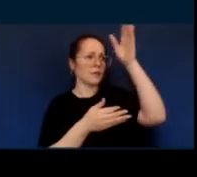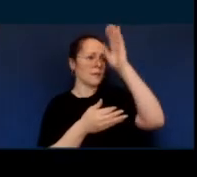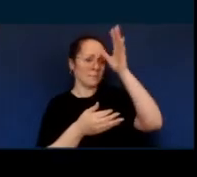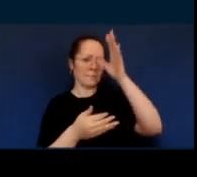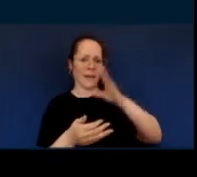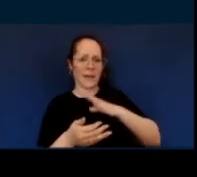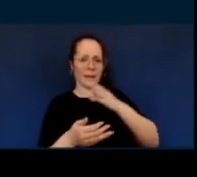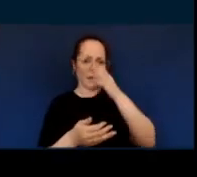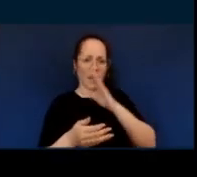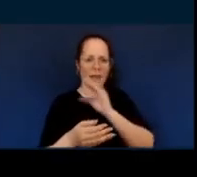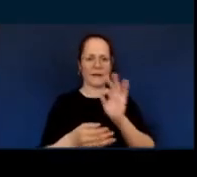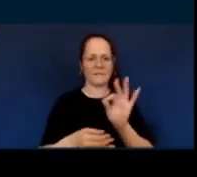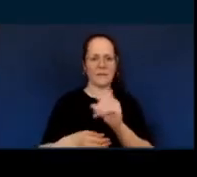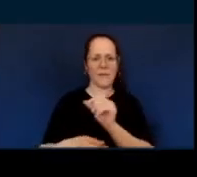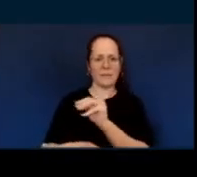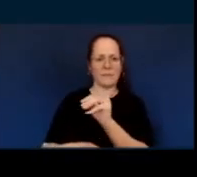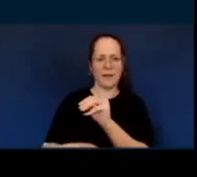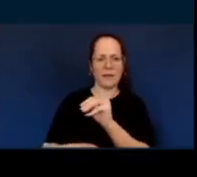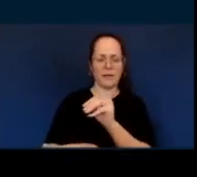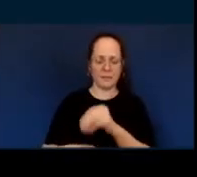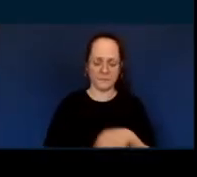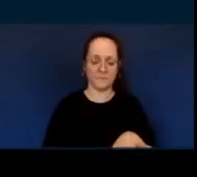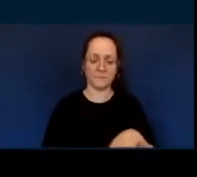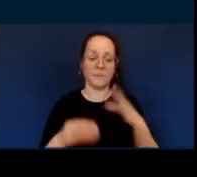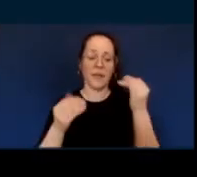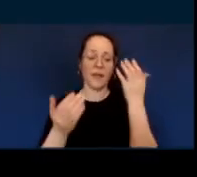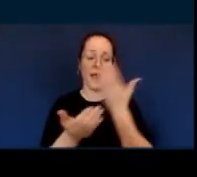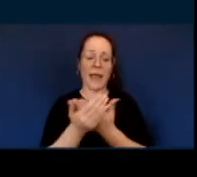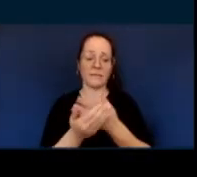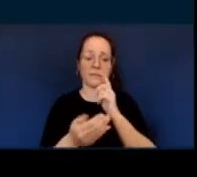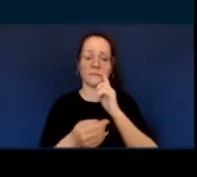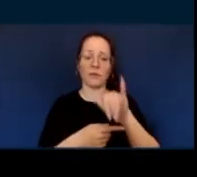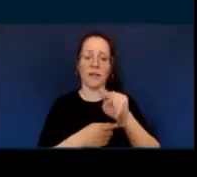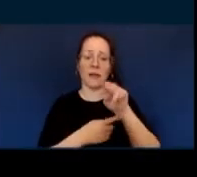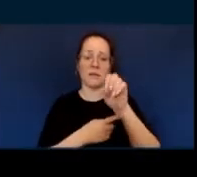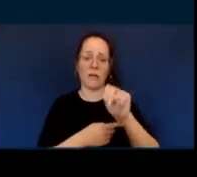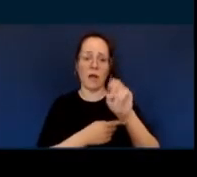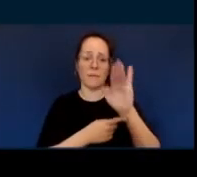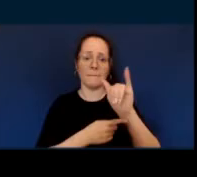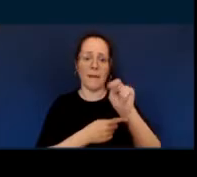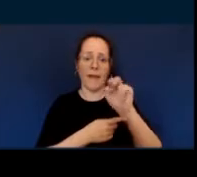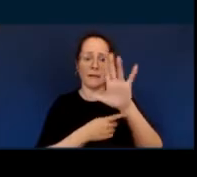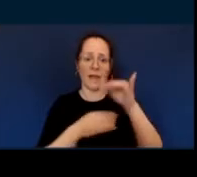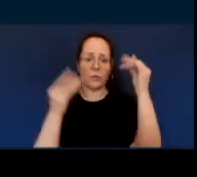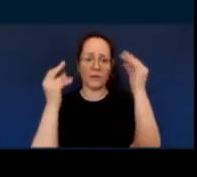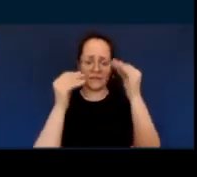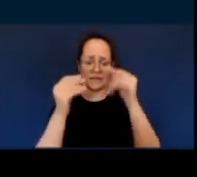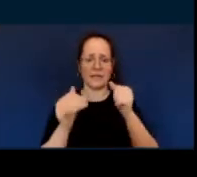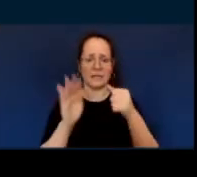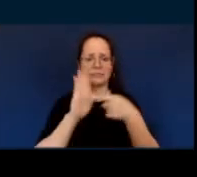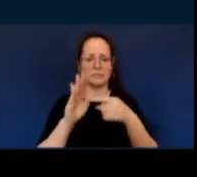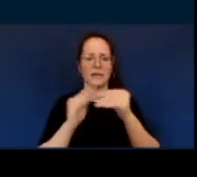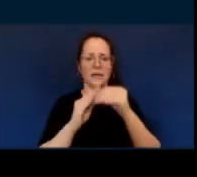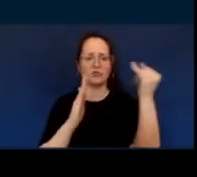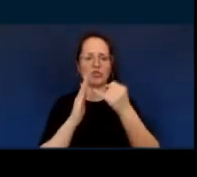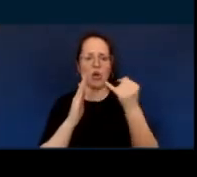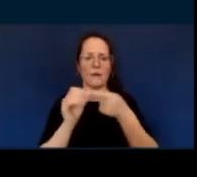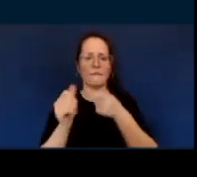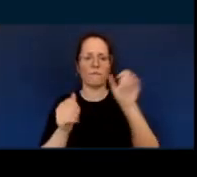EVIDENCE FOR THIS NONBINARY THINKING CAN BE SEEN IN A DRAWING FROM HIS STUDIO OR THE ST. JOHN, NOT MUCH IS KNOWN